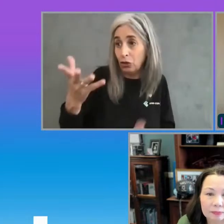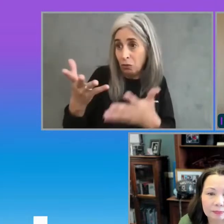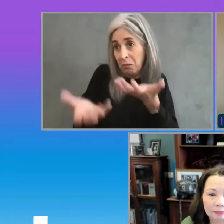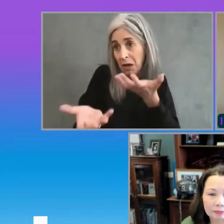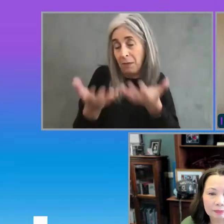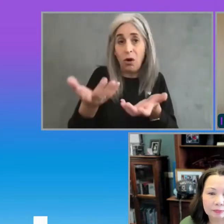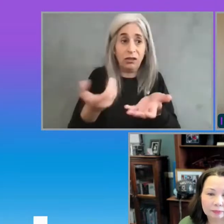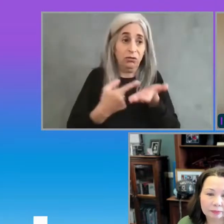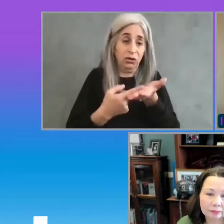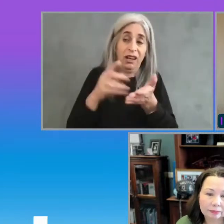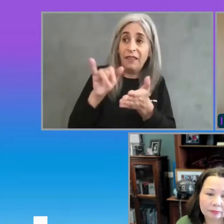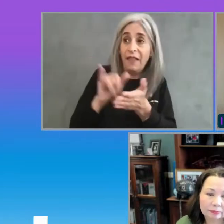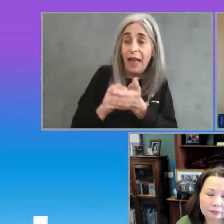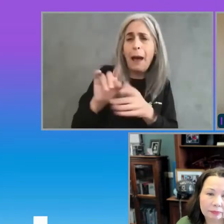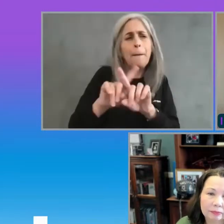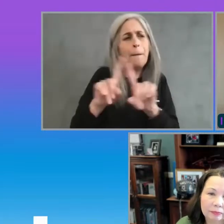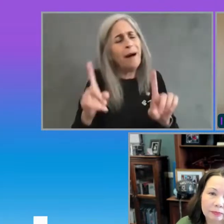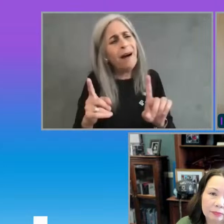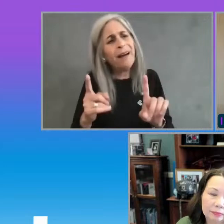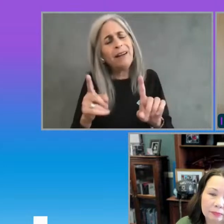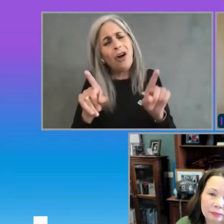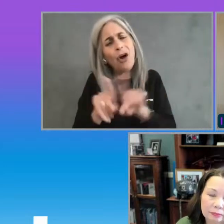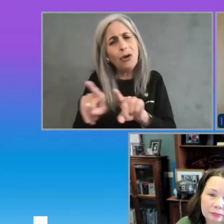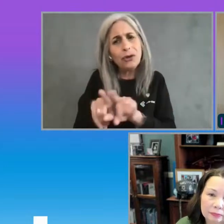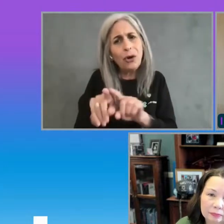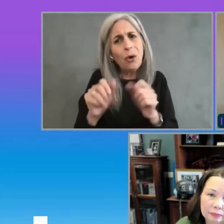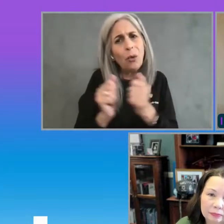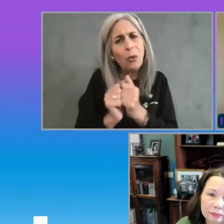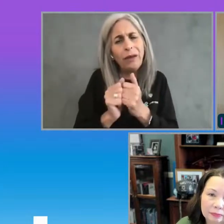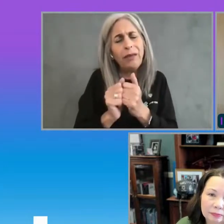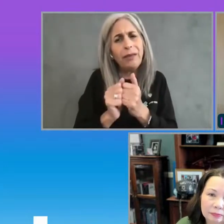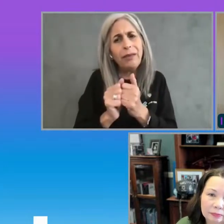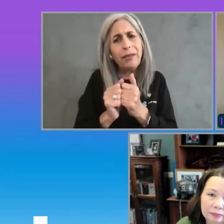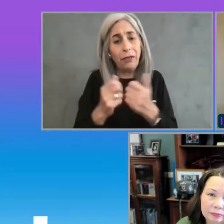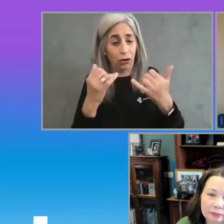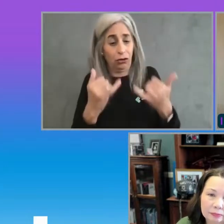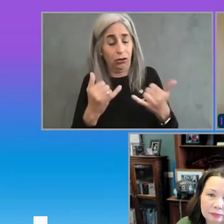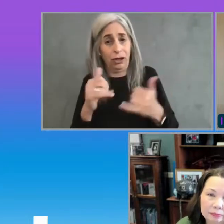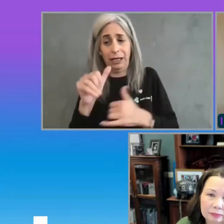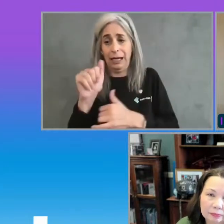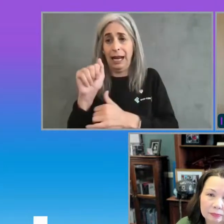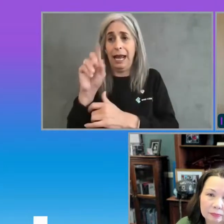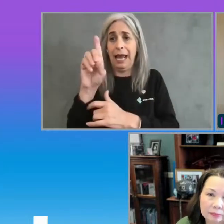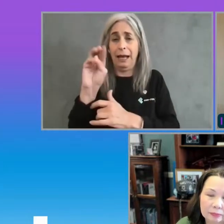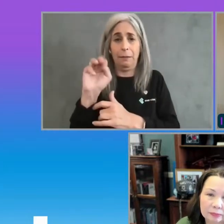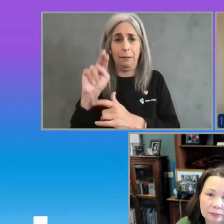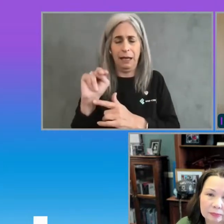legislation. You may want to talk about that, but also with the current administration,